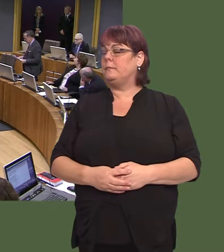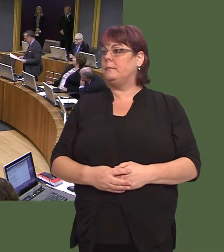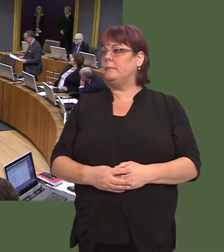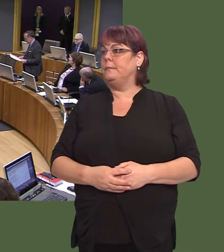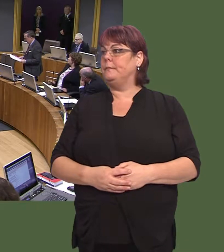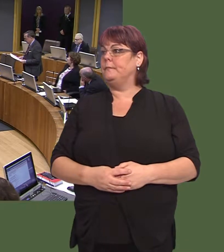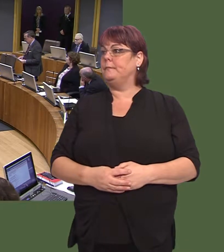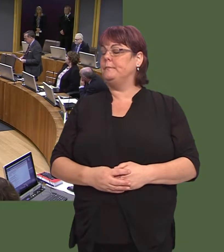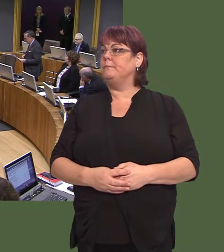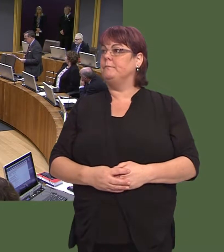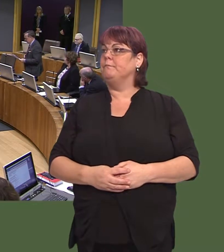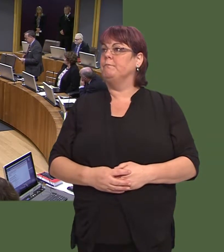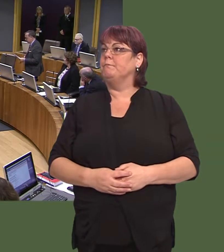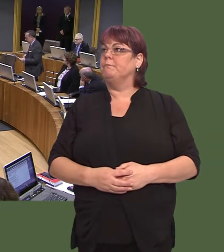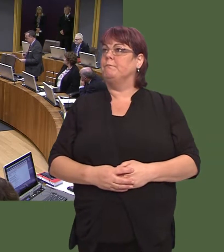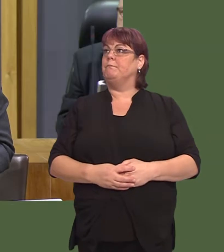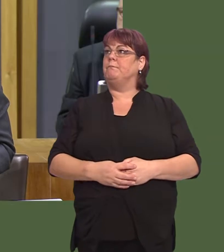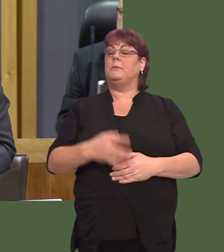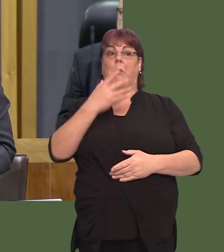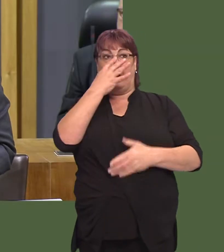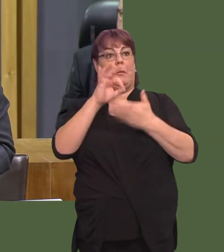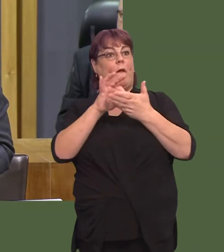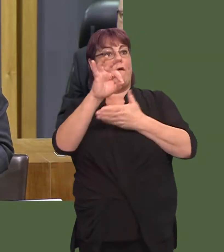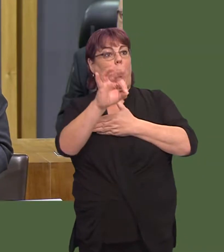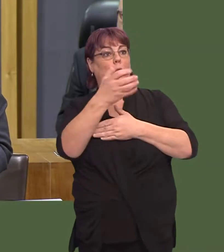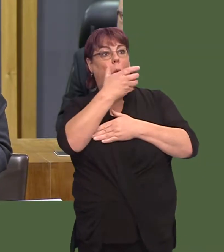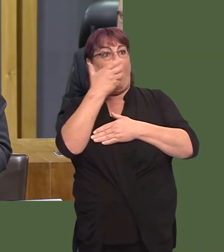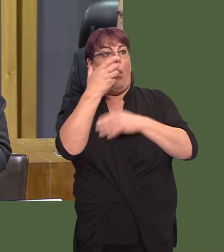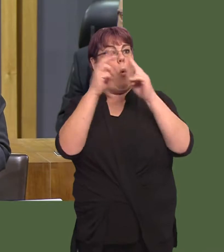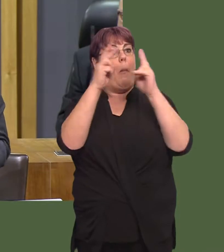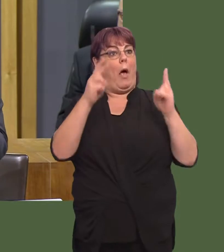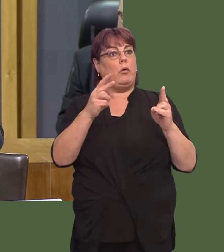itís also quite a startling fact that, according to Citizens Advice Cymru, only 12 per cent